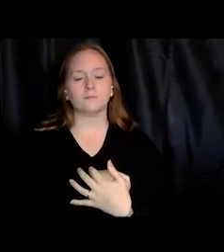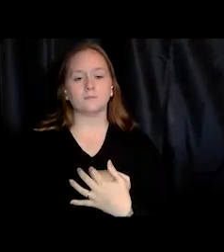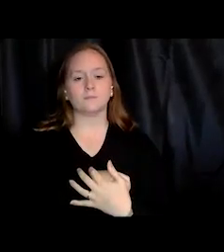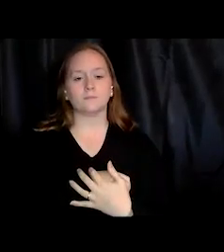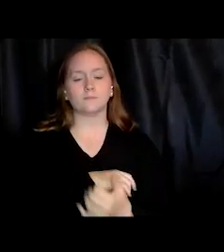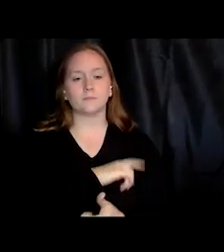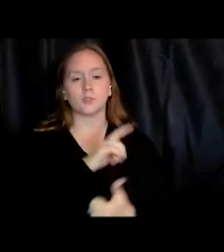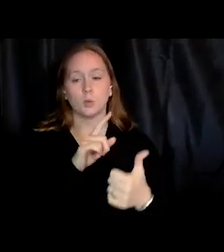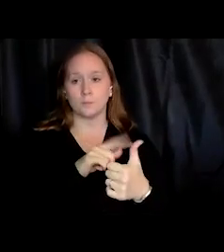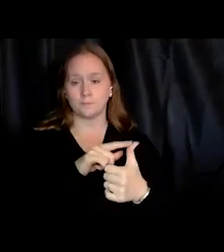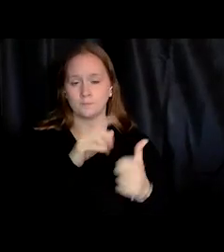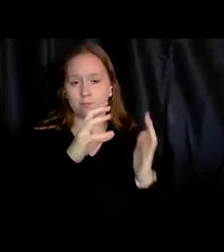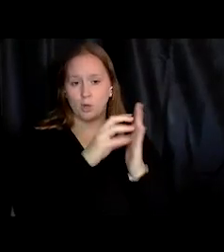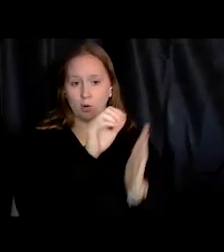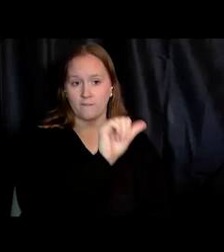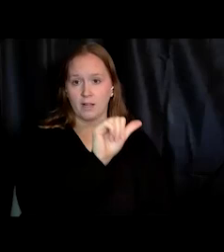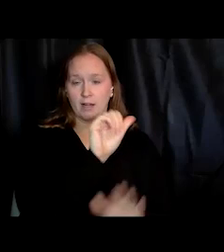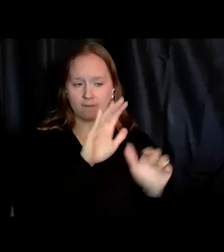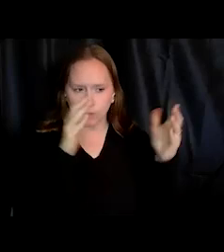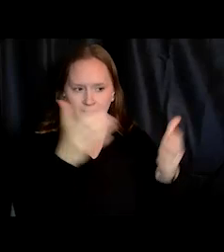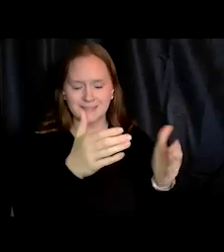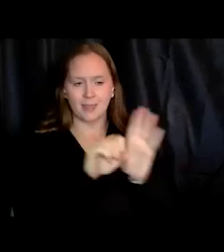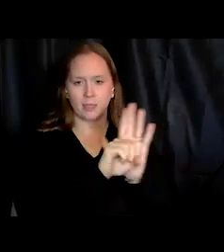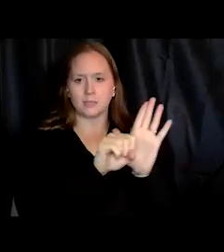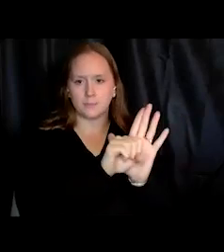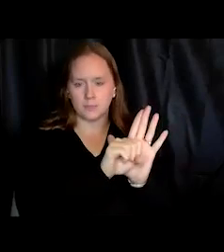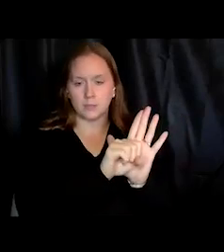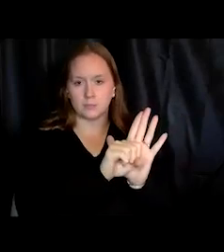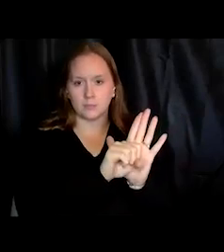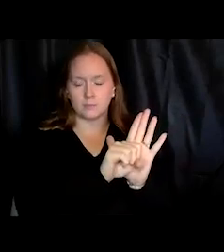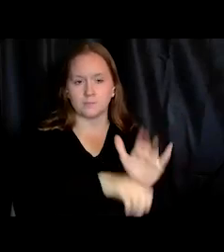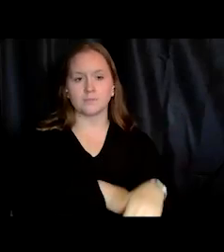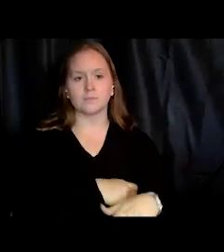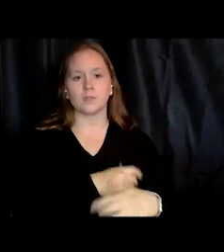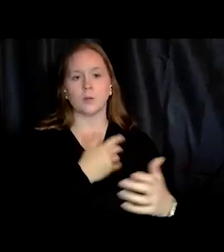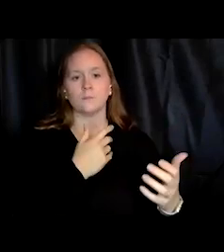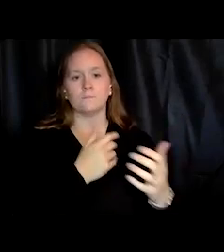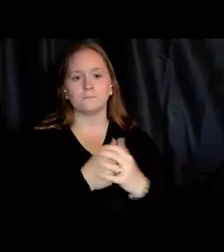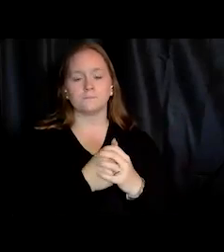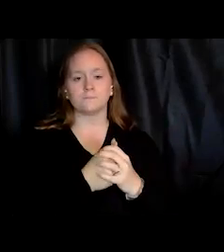it says in order to meet the listing for schizophrenia spectrum